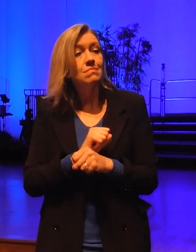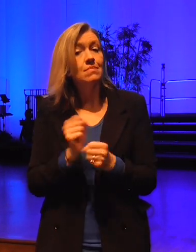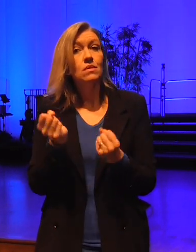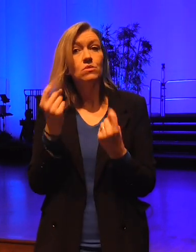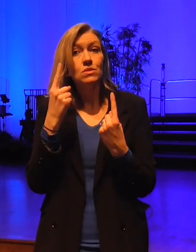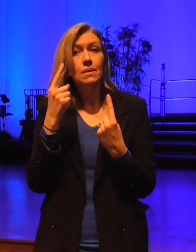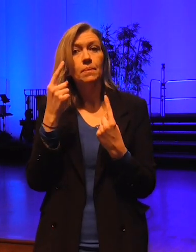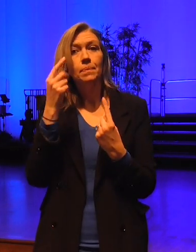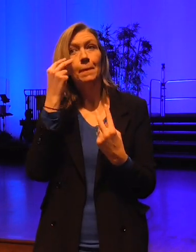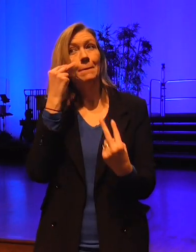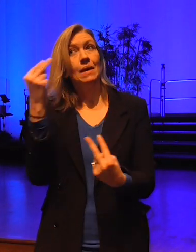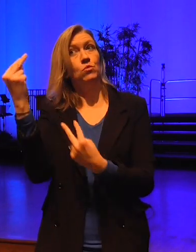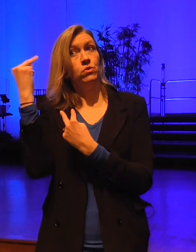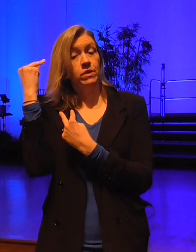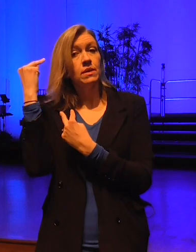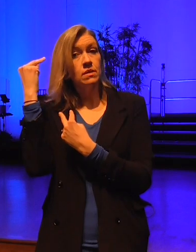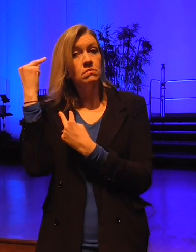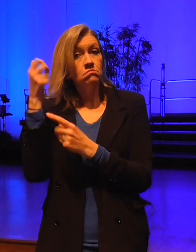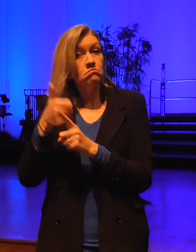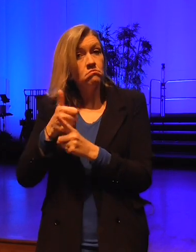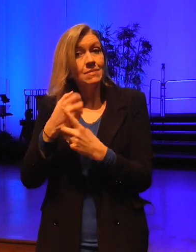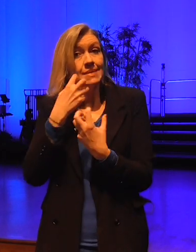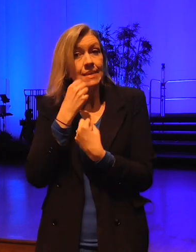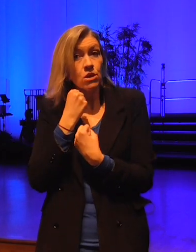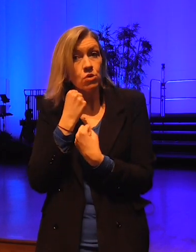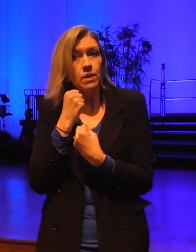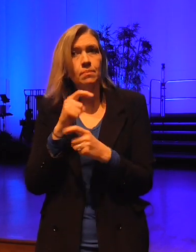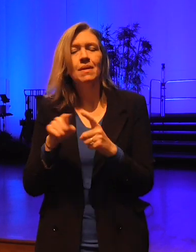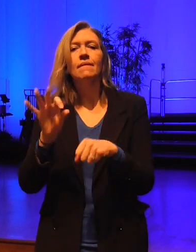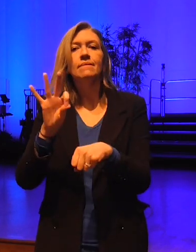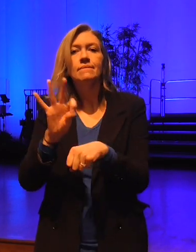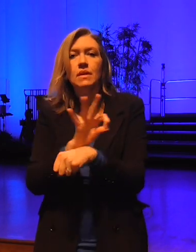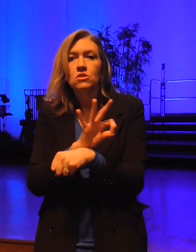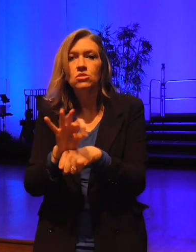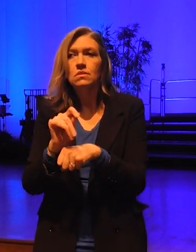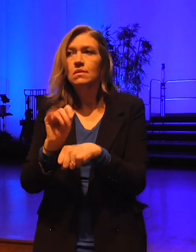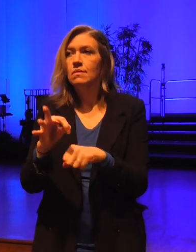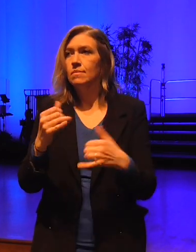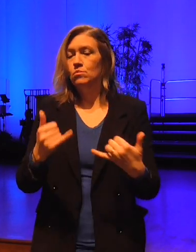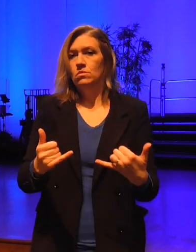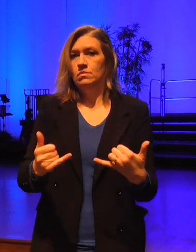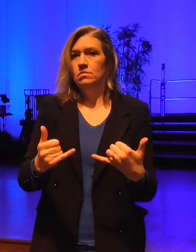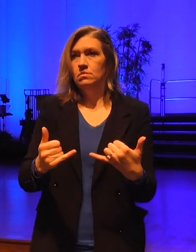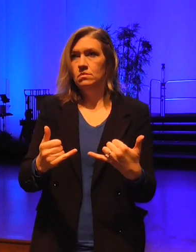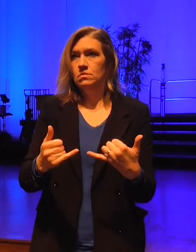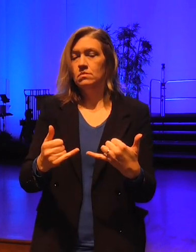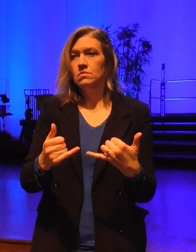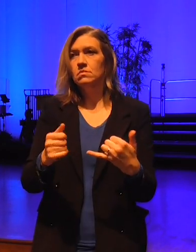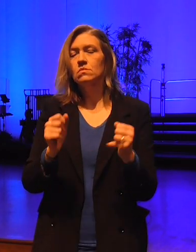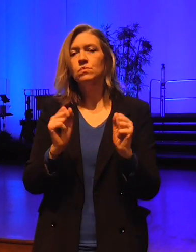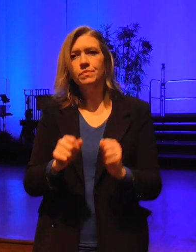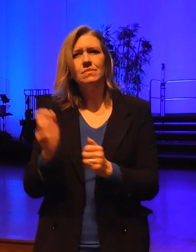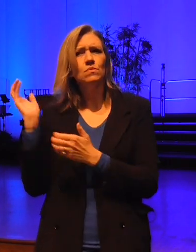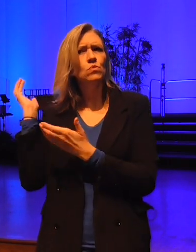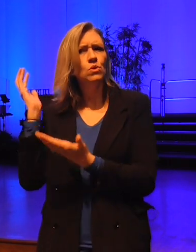something sacred but that it's a function of the present moment we can bring with us the best of